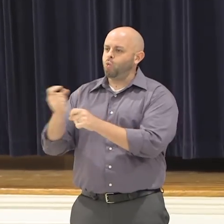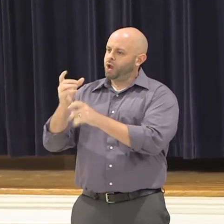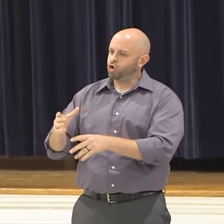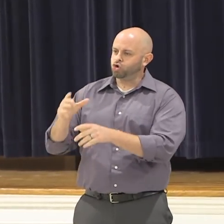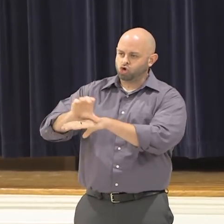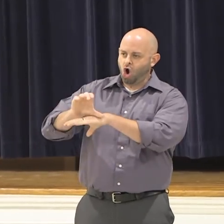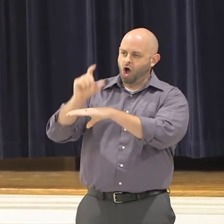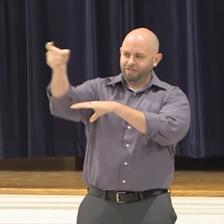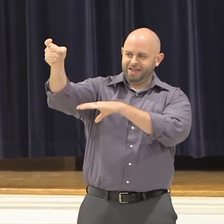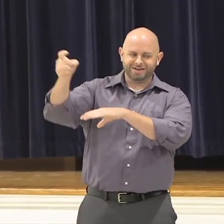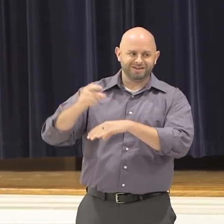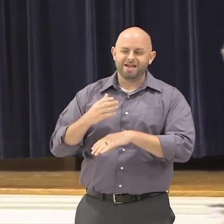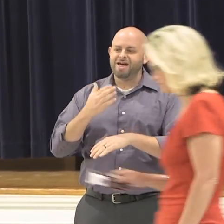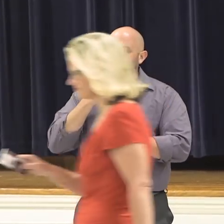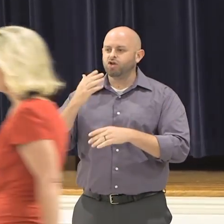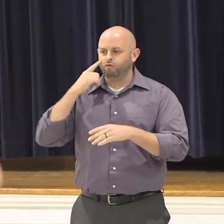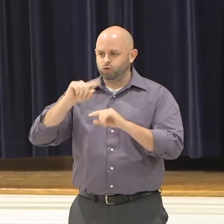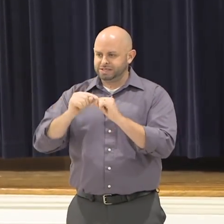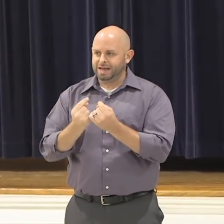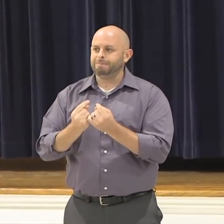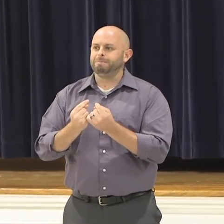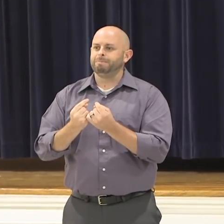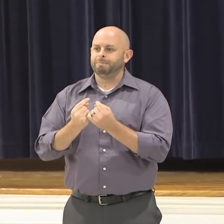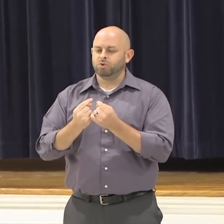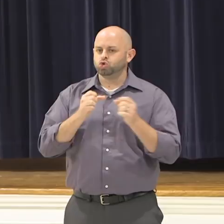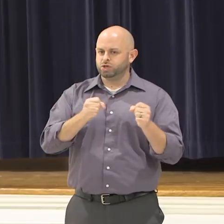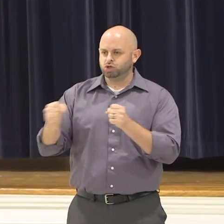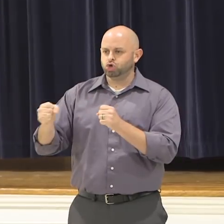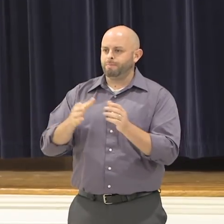thank you to the team doing the behavioral health strategic plan okay